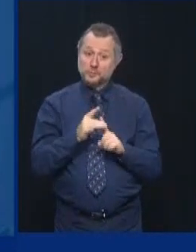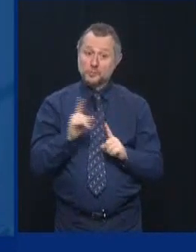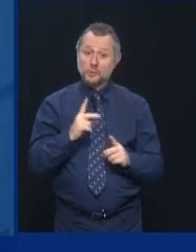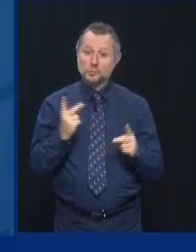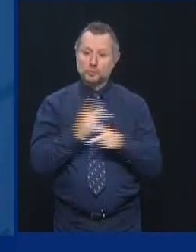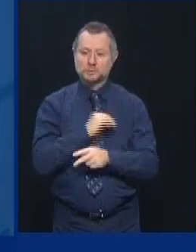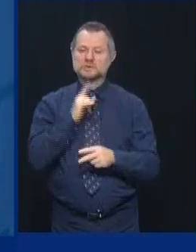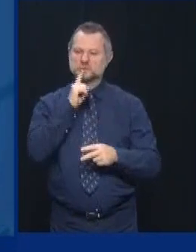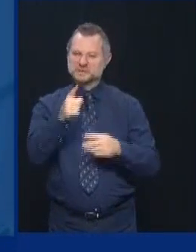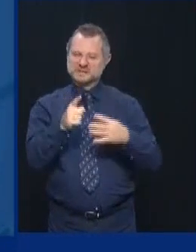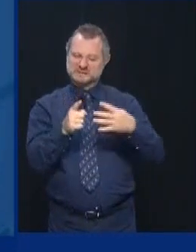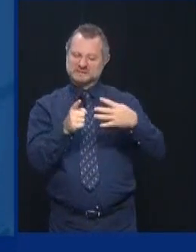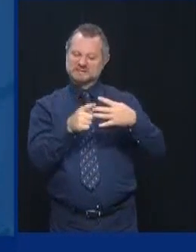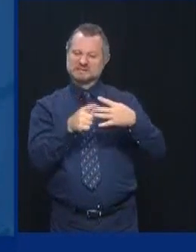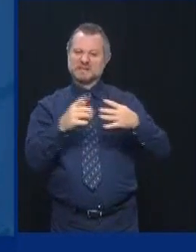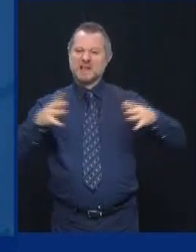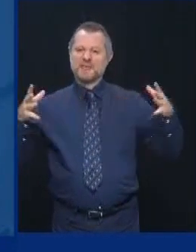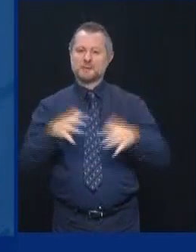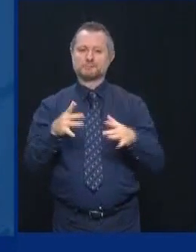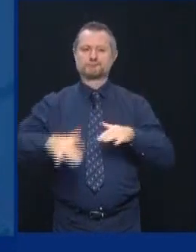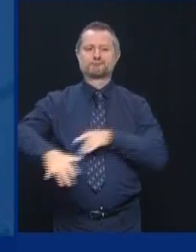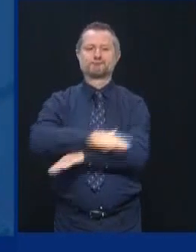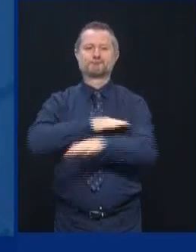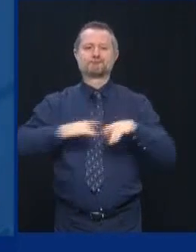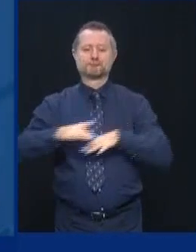THEY'RE STUDENTS AND THAT'S WHERE OUR HEART GOES, OUR PRIORITY GOES.